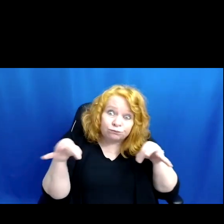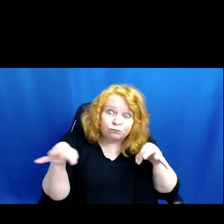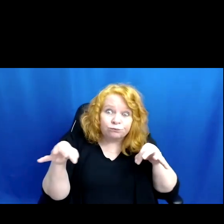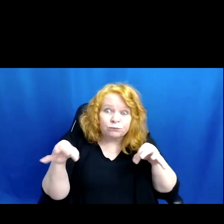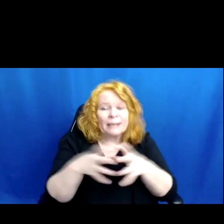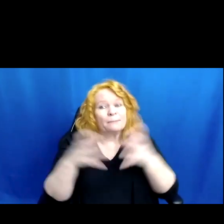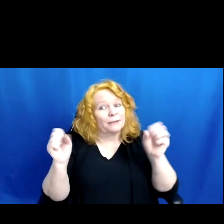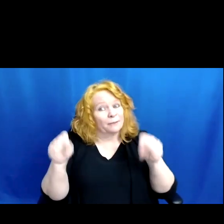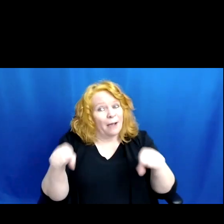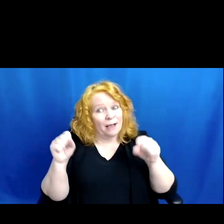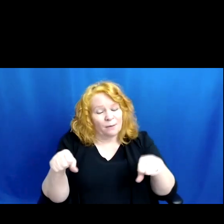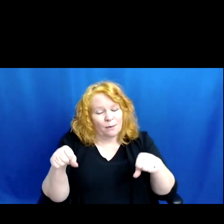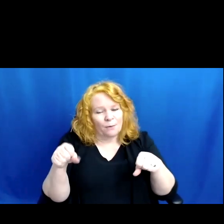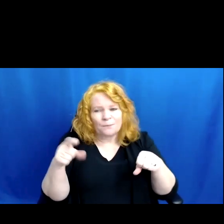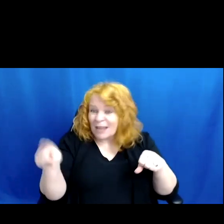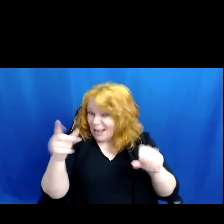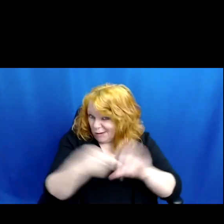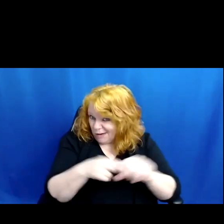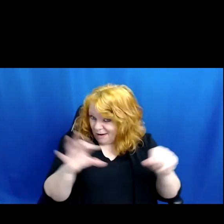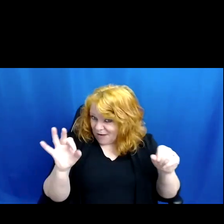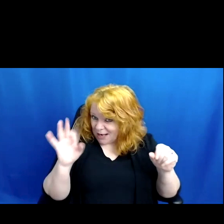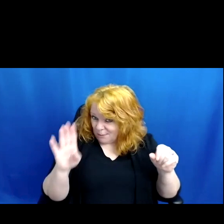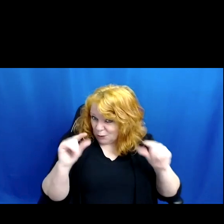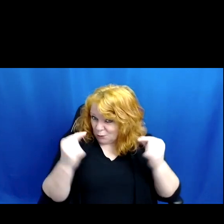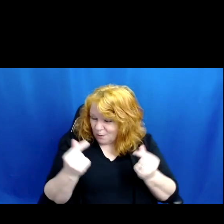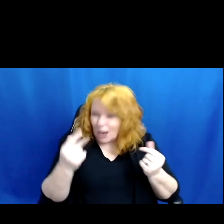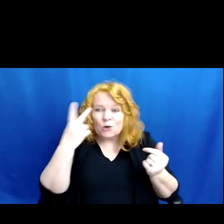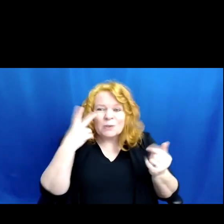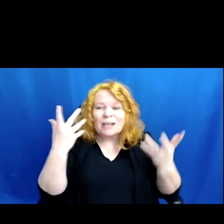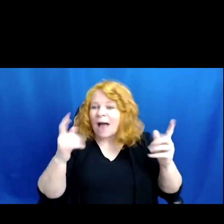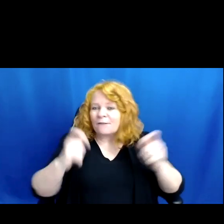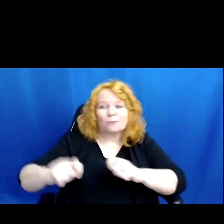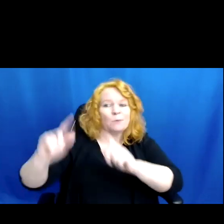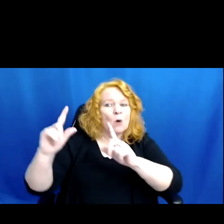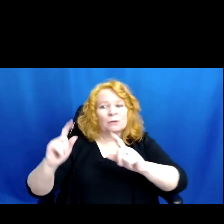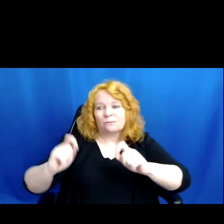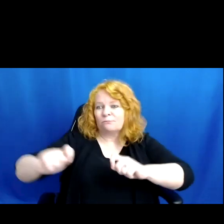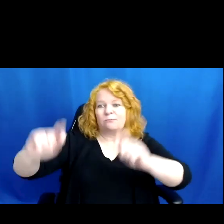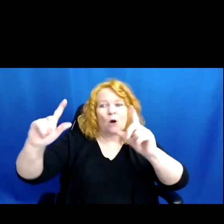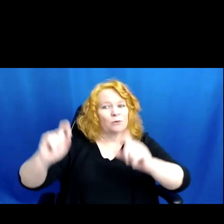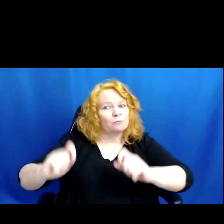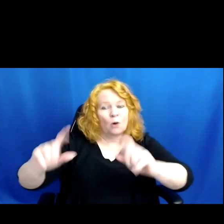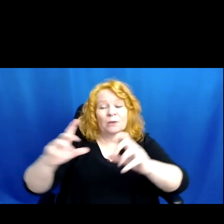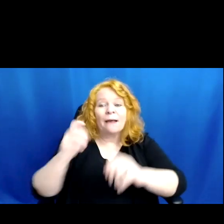If you are in the Facebook group you’ve seen already I am posting daily with lots of really good things that go with the show.